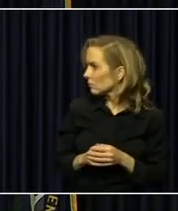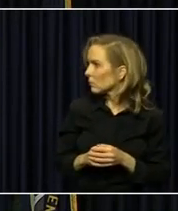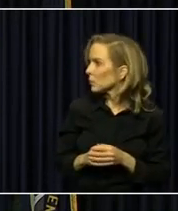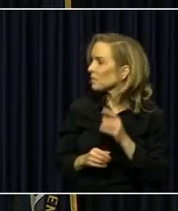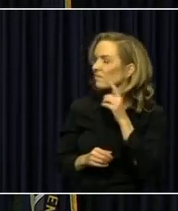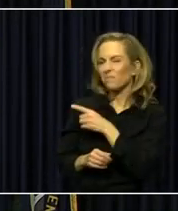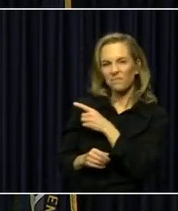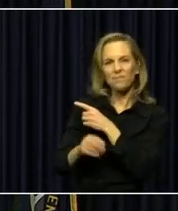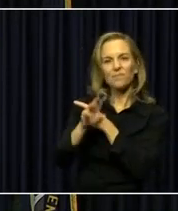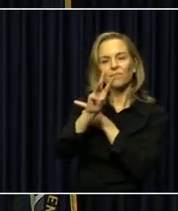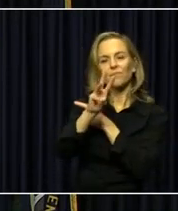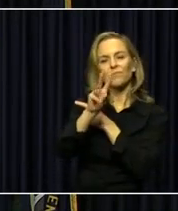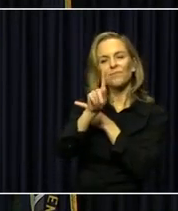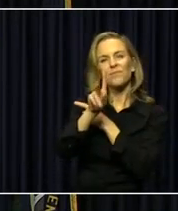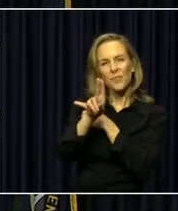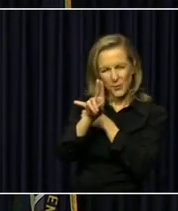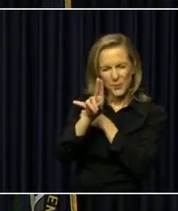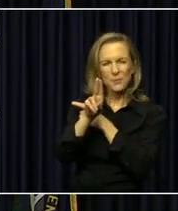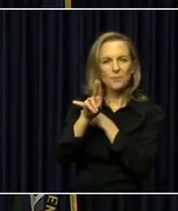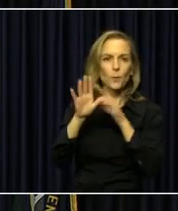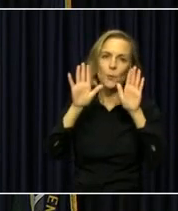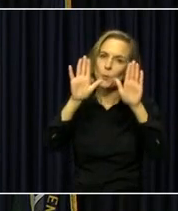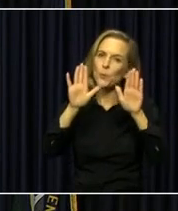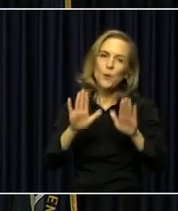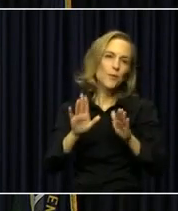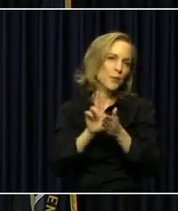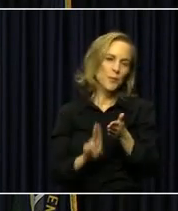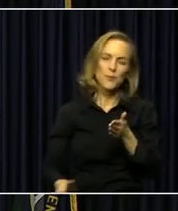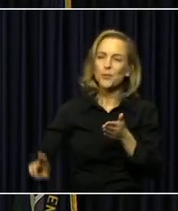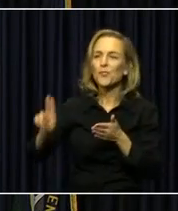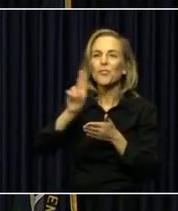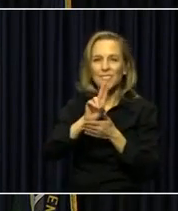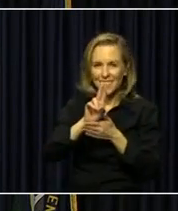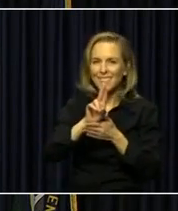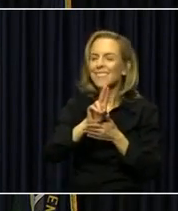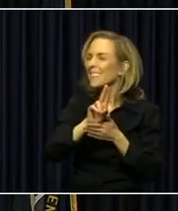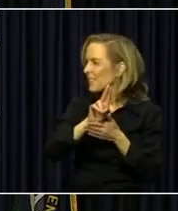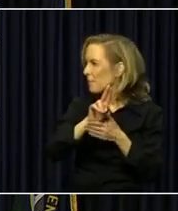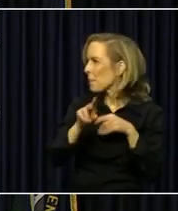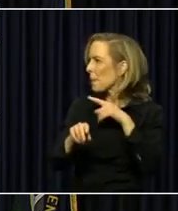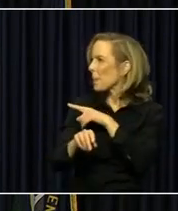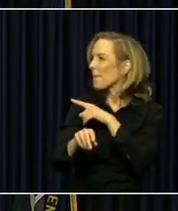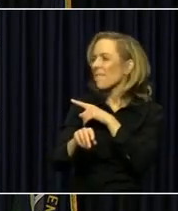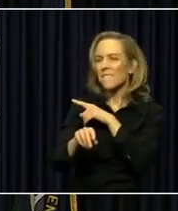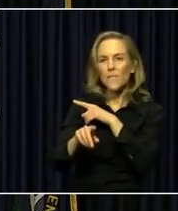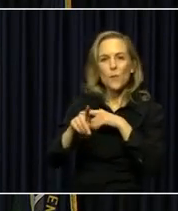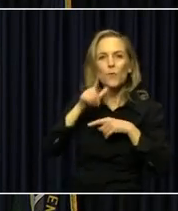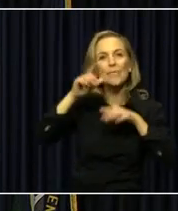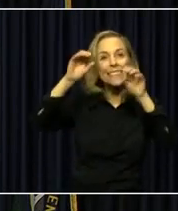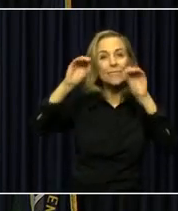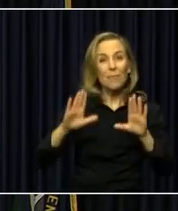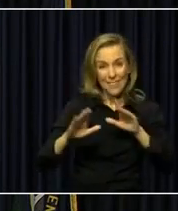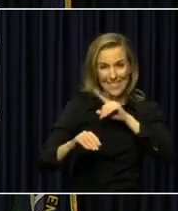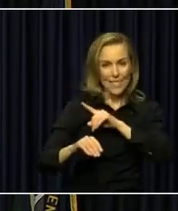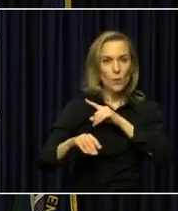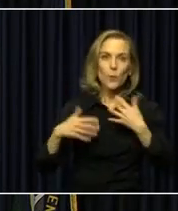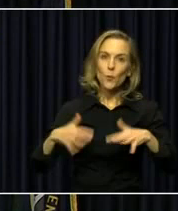ALL RIGHT. AGAIN, GRANDPARENTS SEEING GRANDSON.